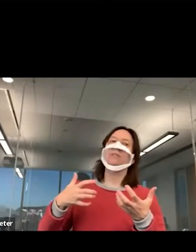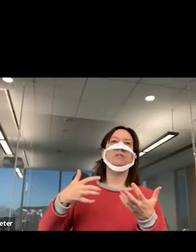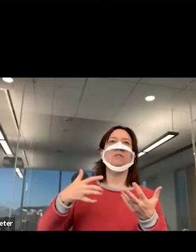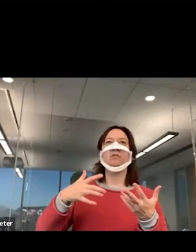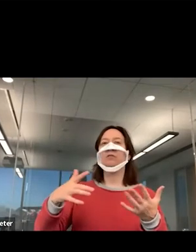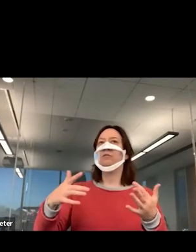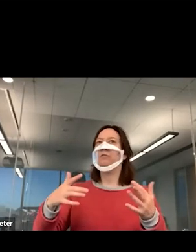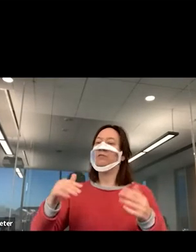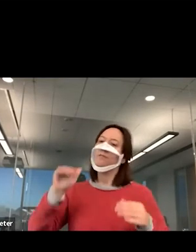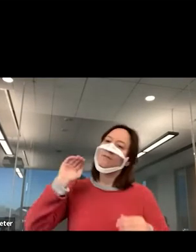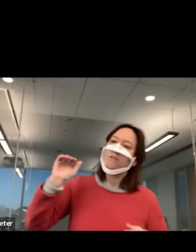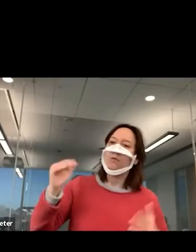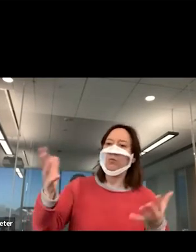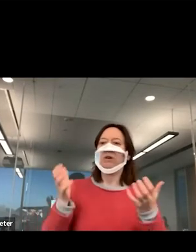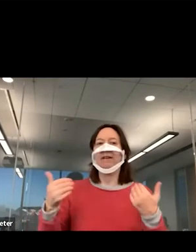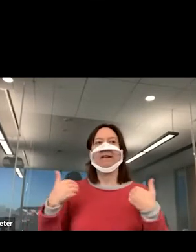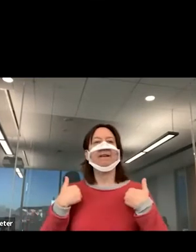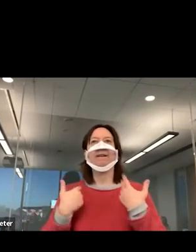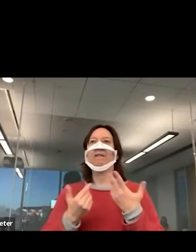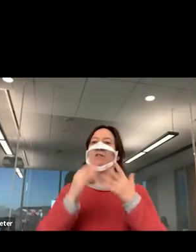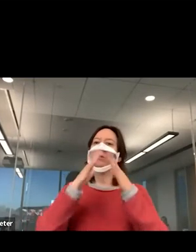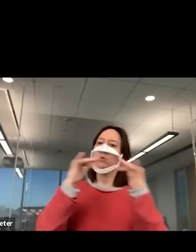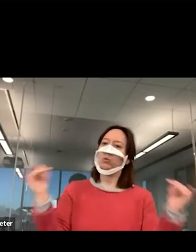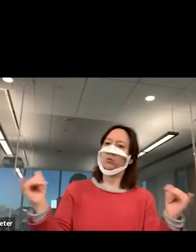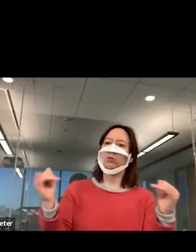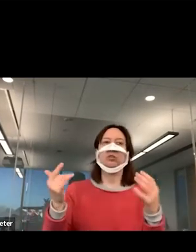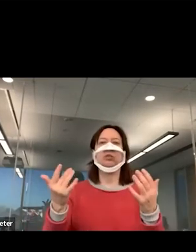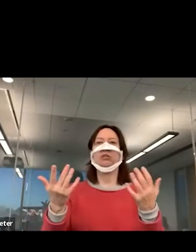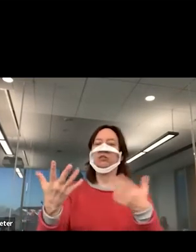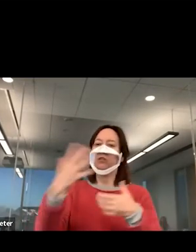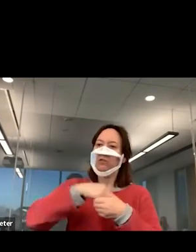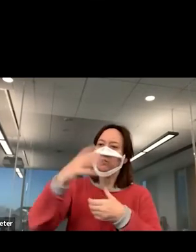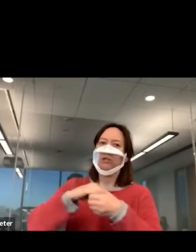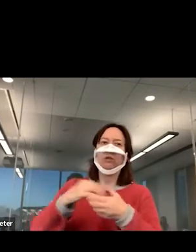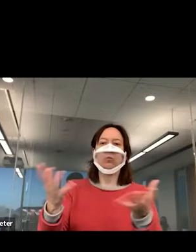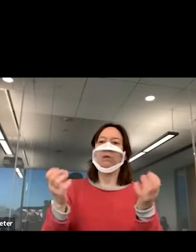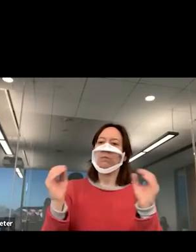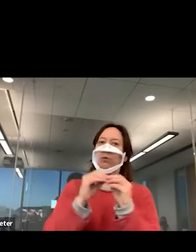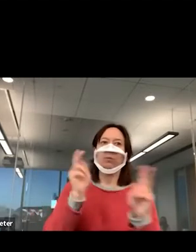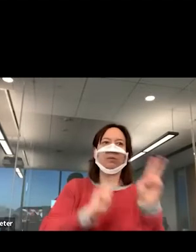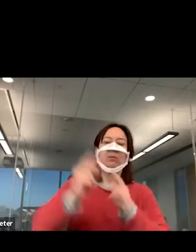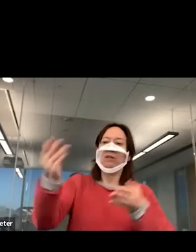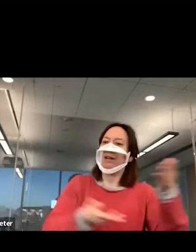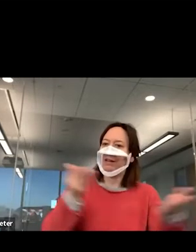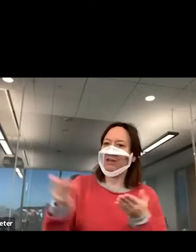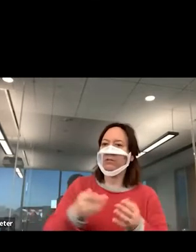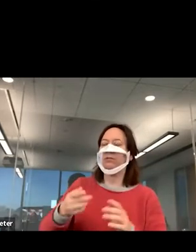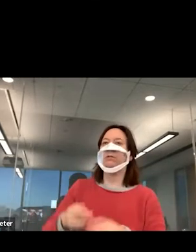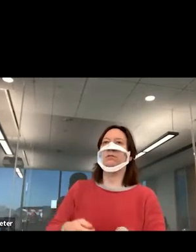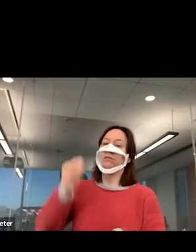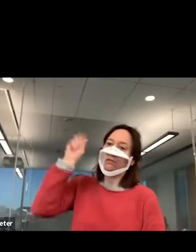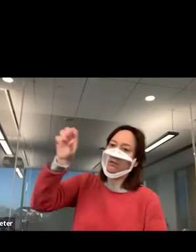the diversity and inclusion in this company and it's not just about getting people in the door